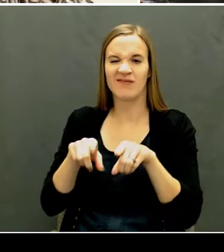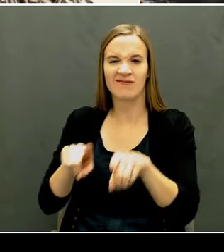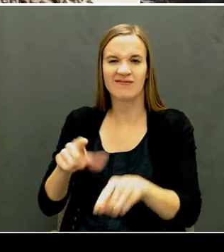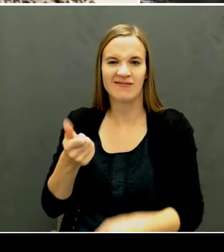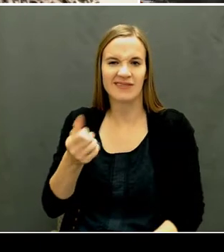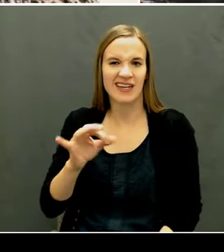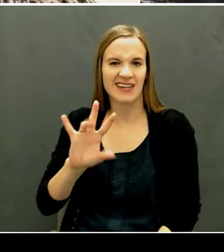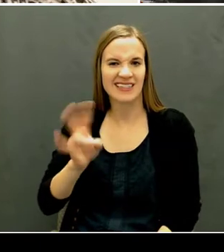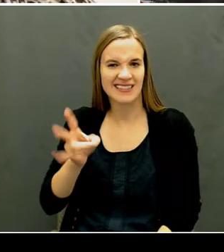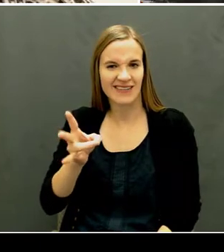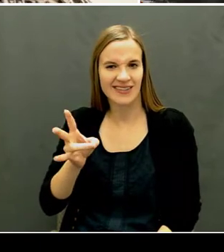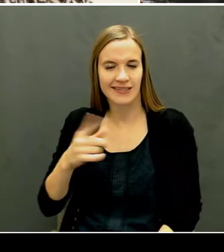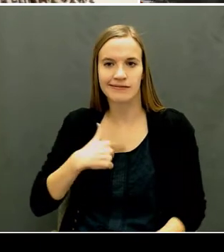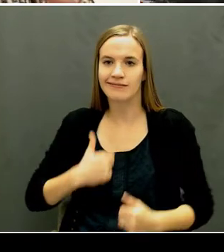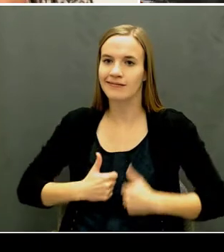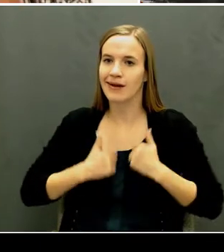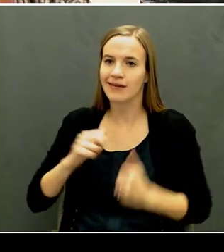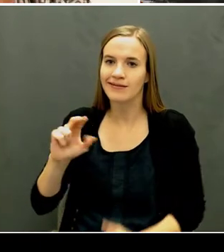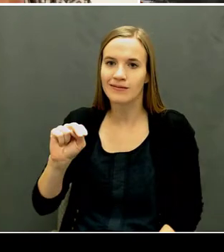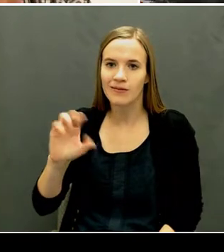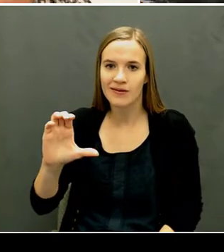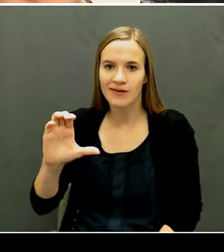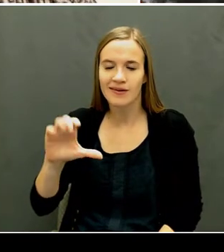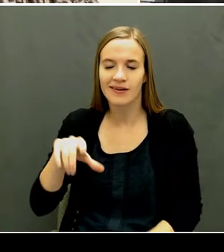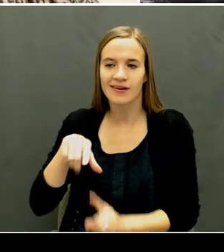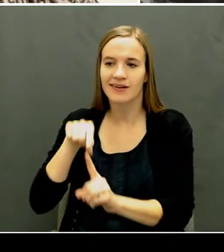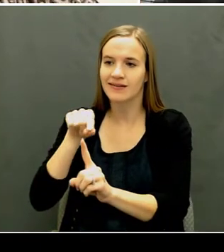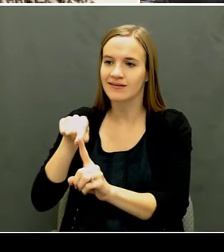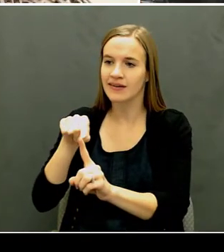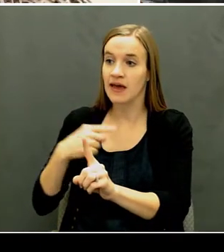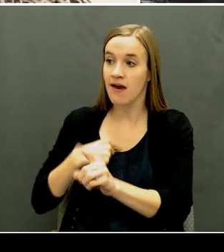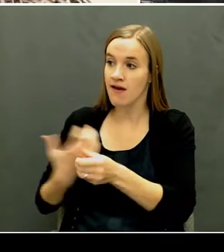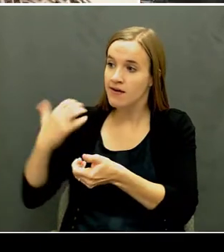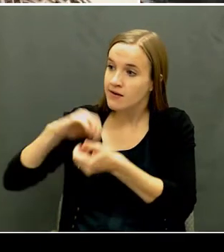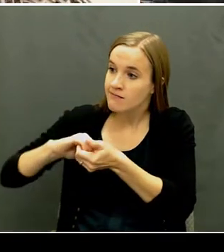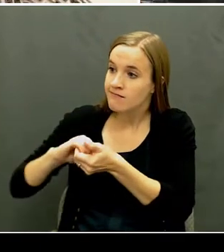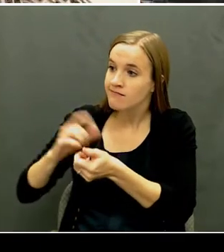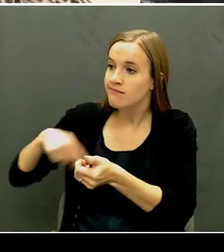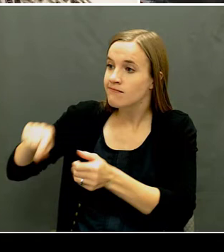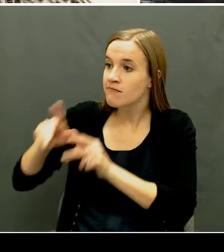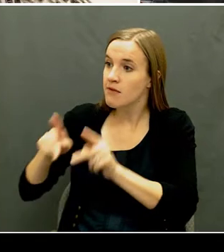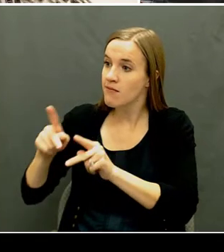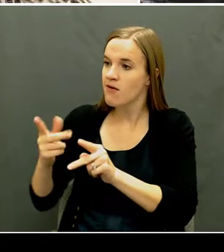actually worked with some folks to start one of the first Independent- well, one of the first